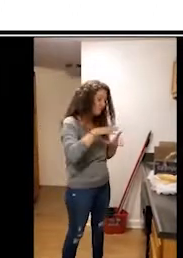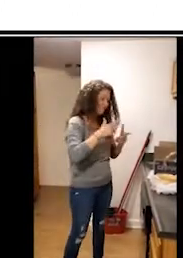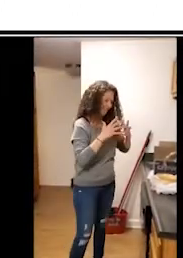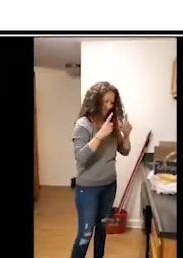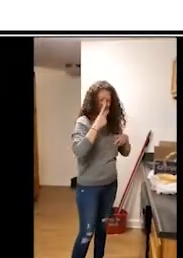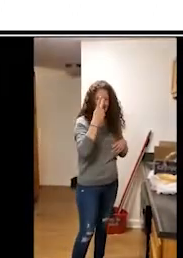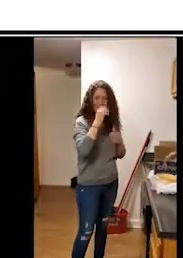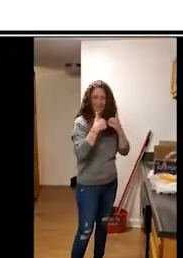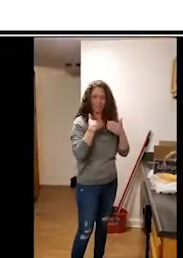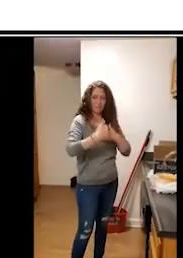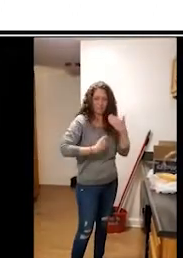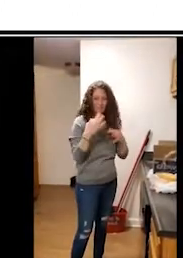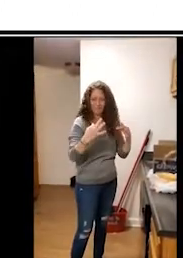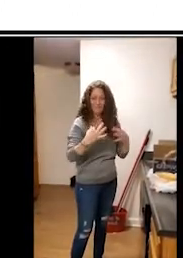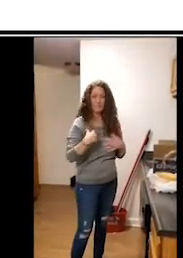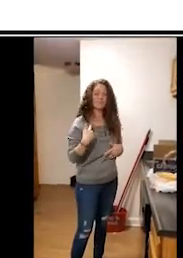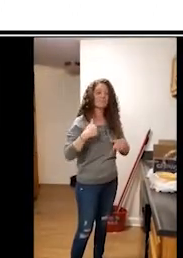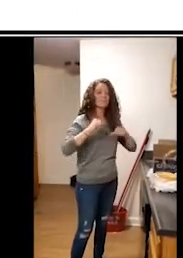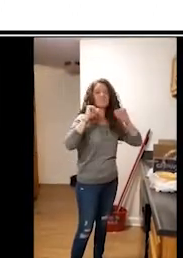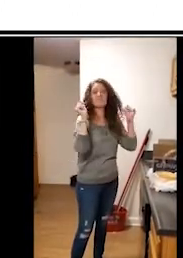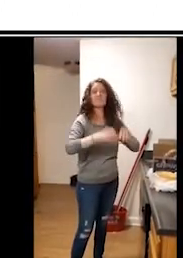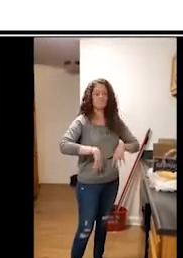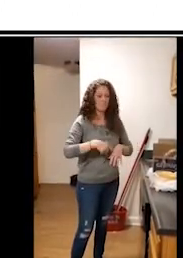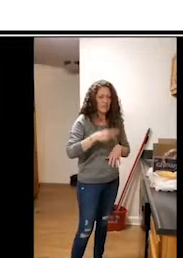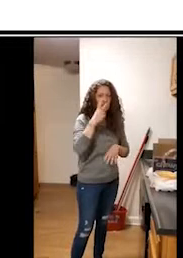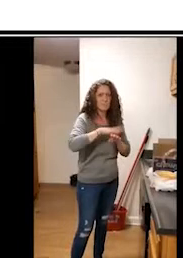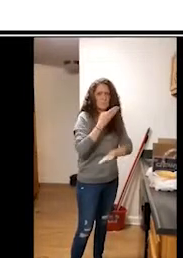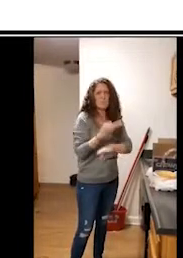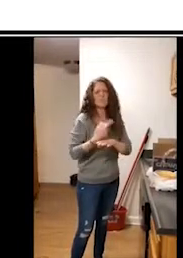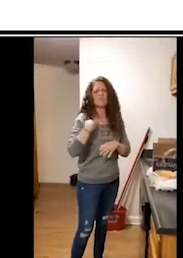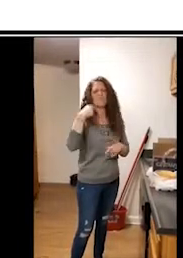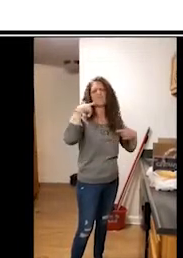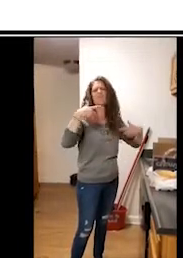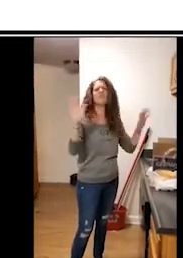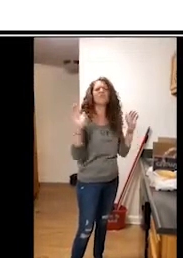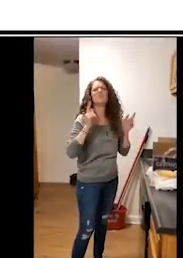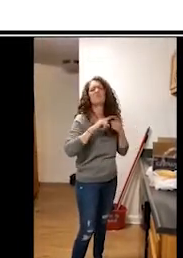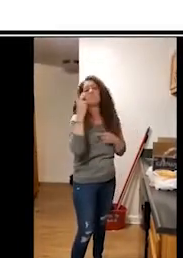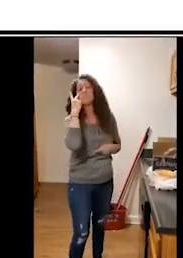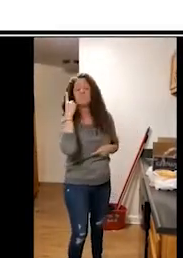As I was trying to figure things out and work on this, after I let it drop, I wasn't sure